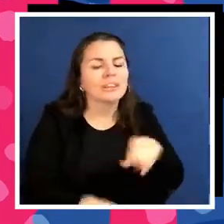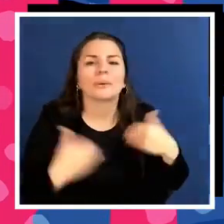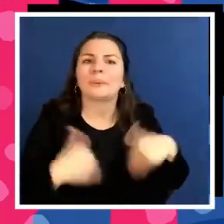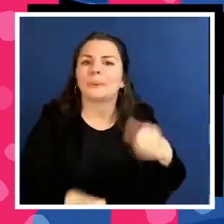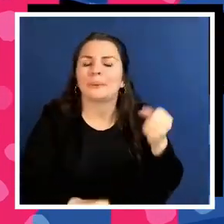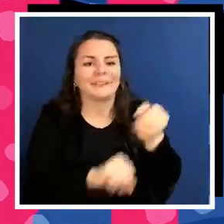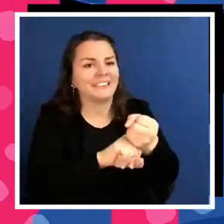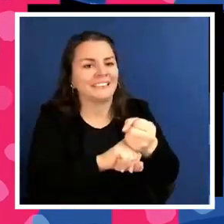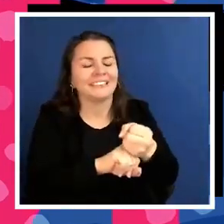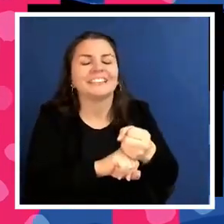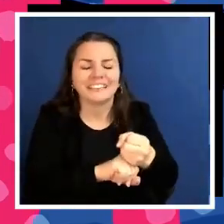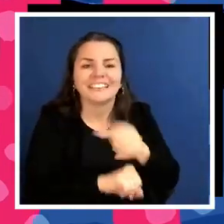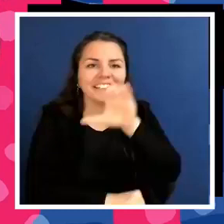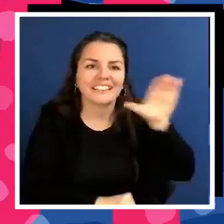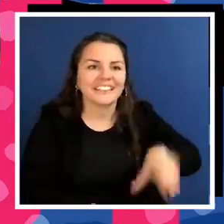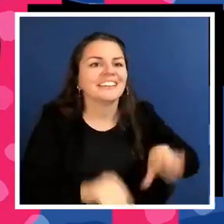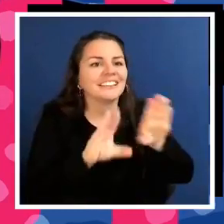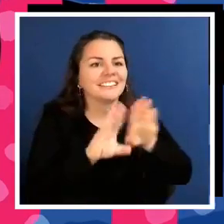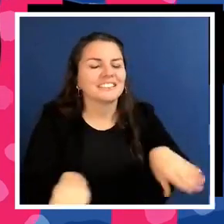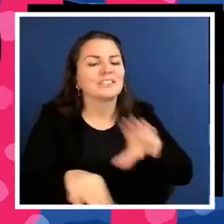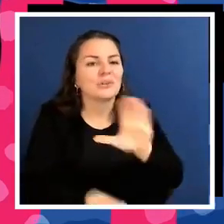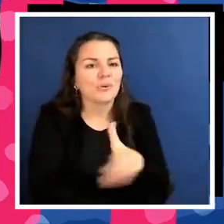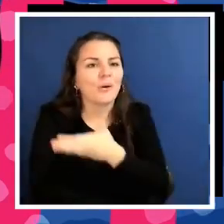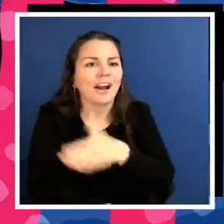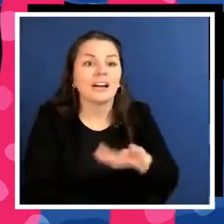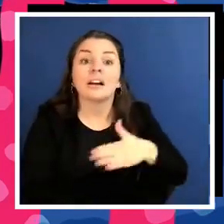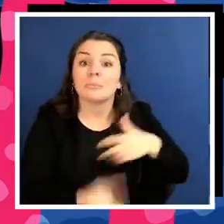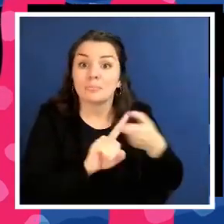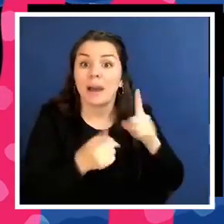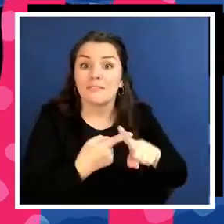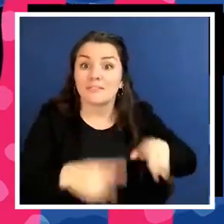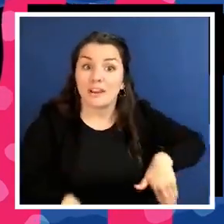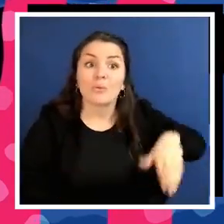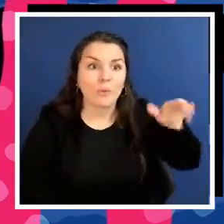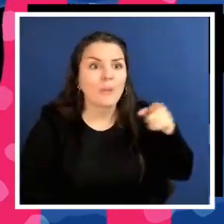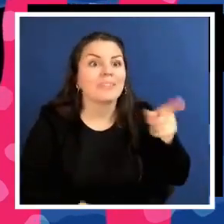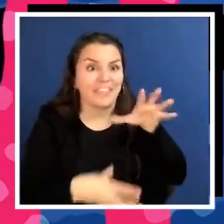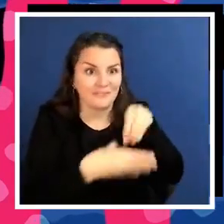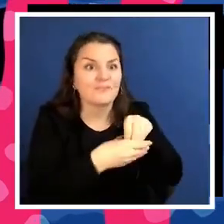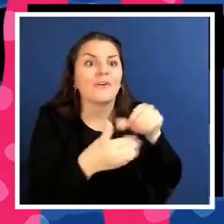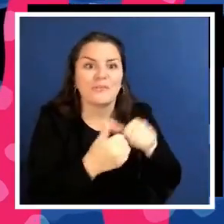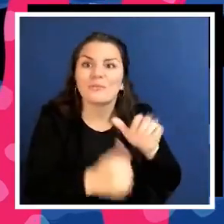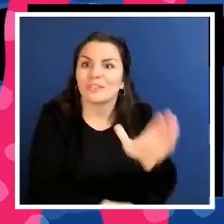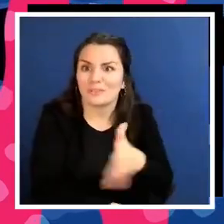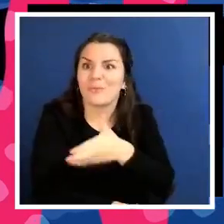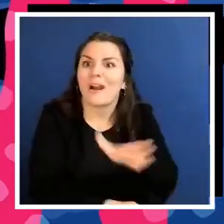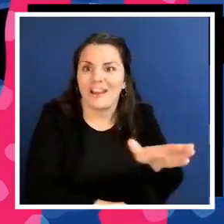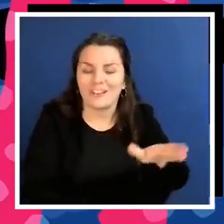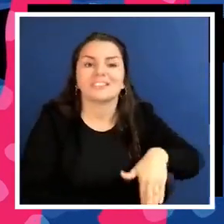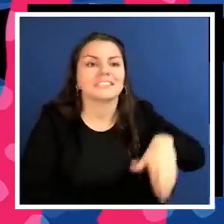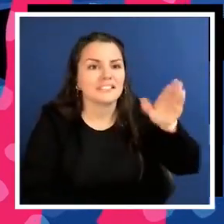DORIAN, YOU ARE A CHICAGOAN RIGHT? I AM SUCH A BIG FAN OF